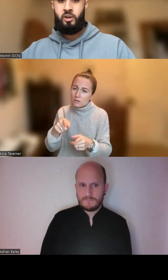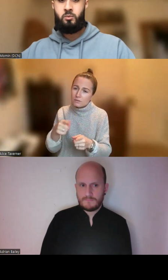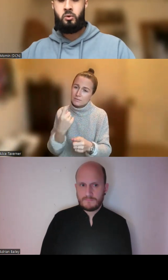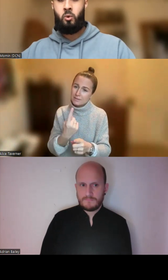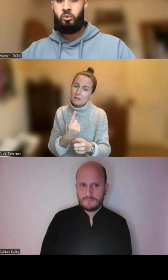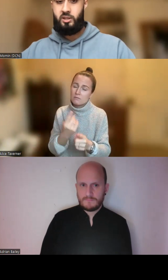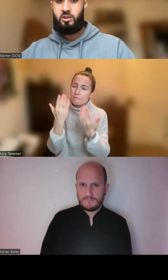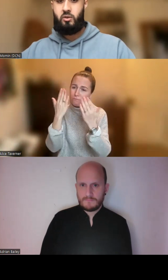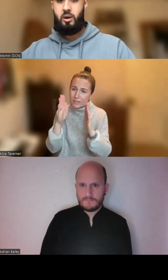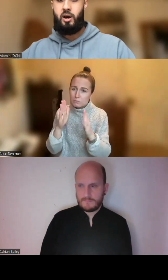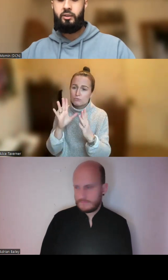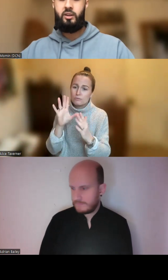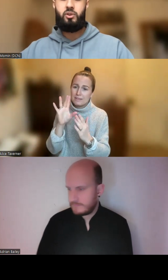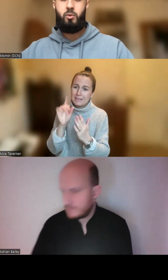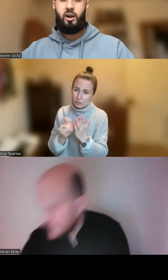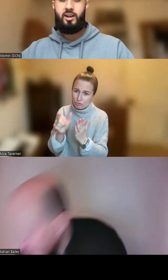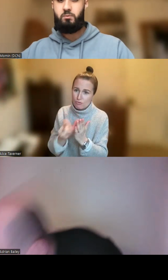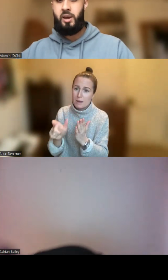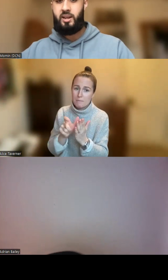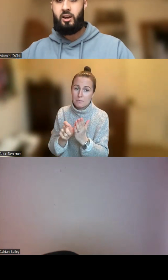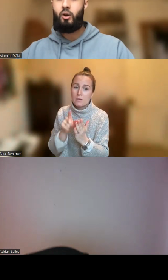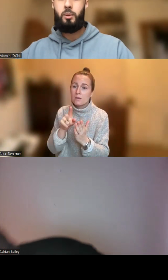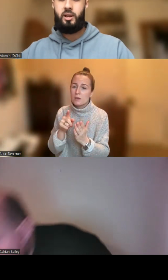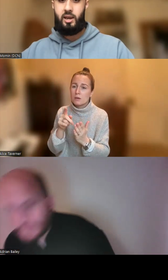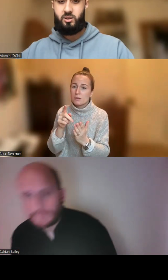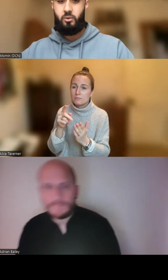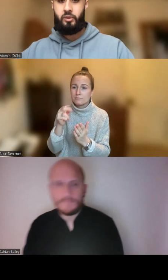Facebook owns Instagram, and they've rebranded as Meta a couple of years ago.